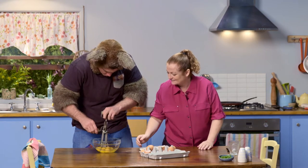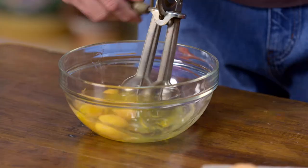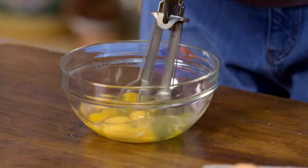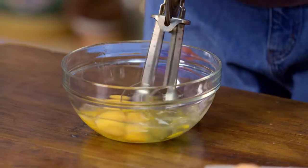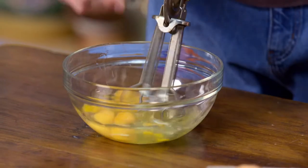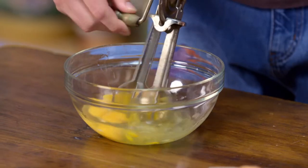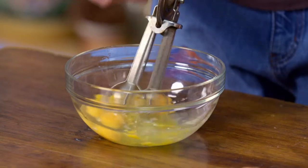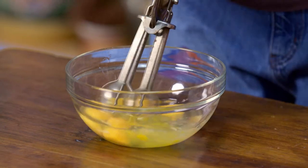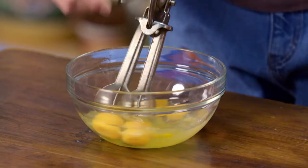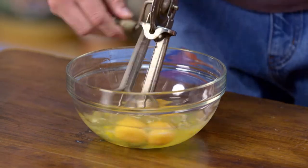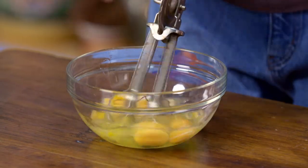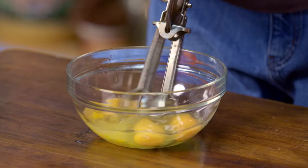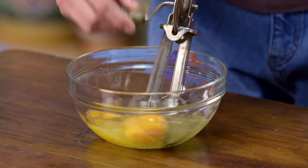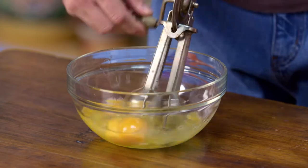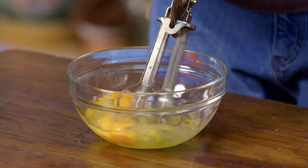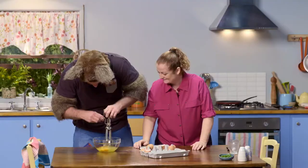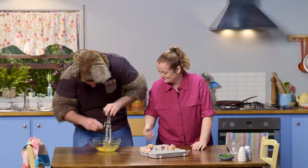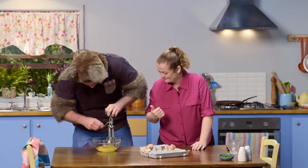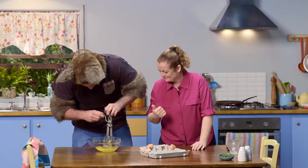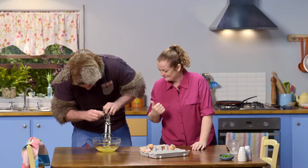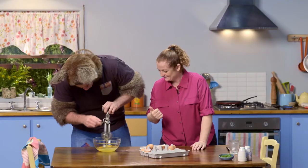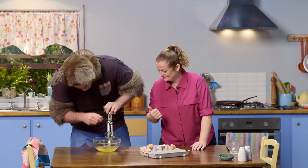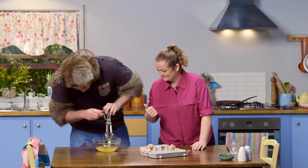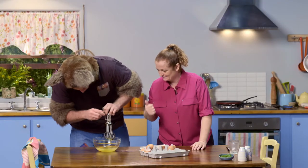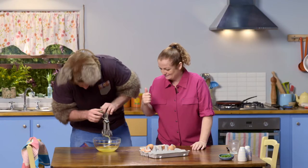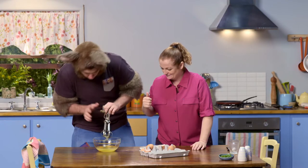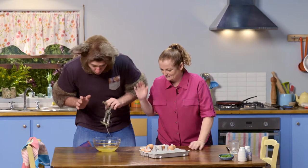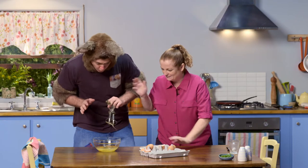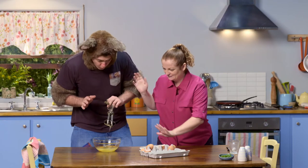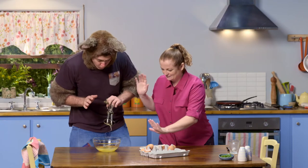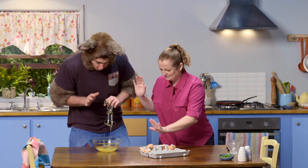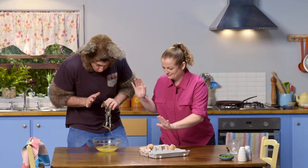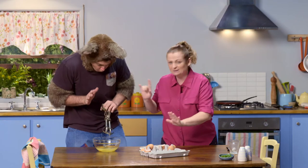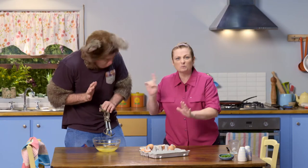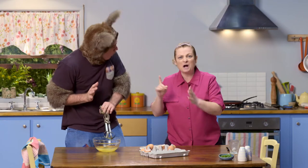Oh. Hmm. Mm. Oh, oh!